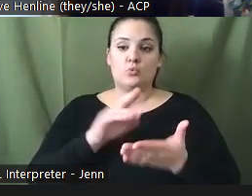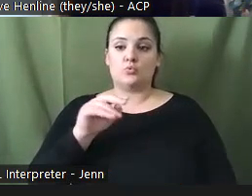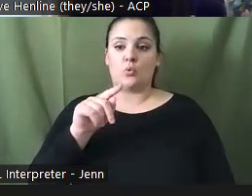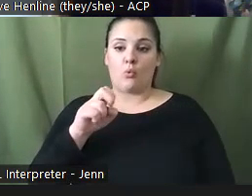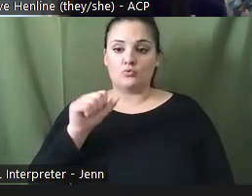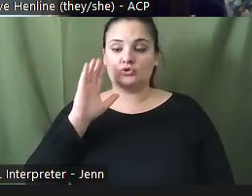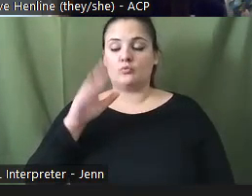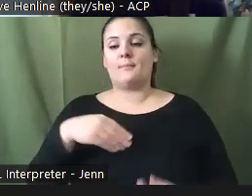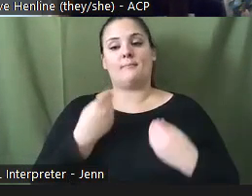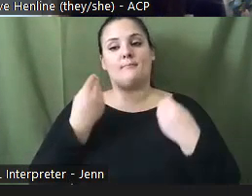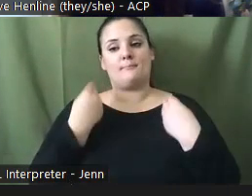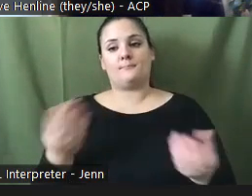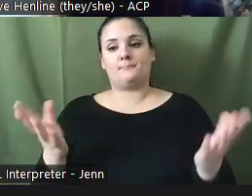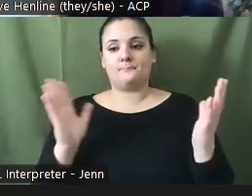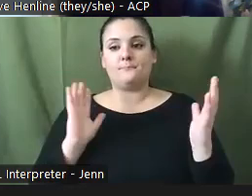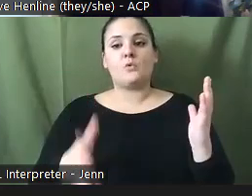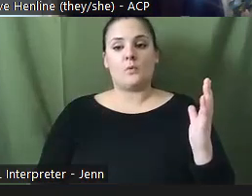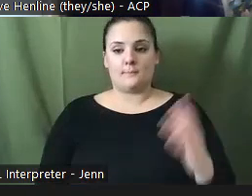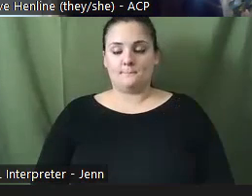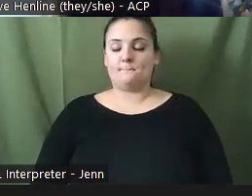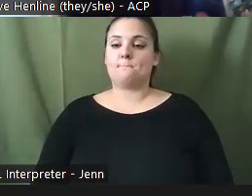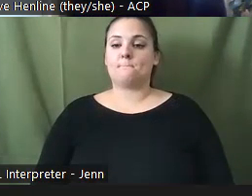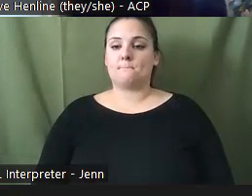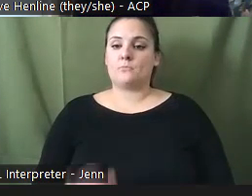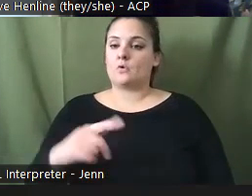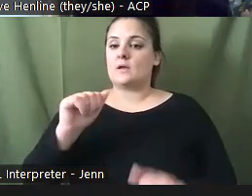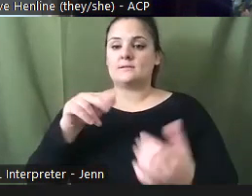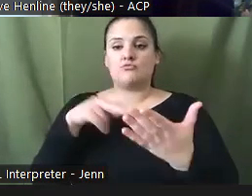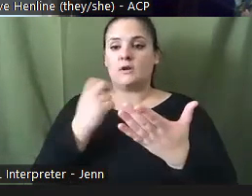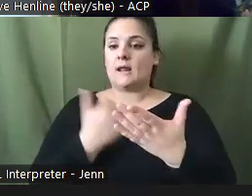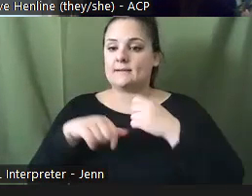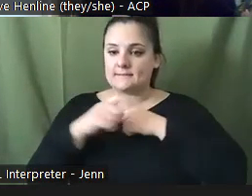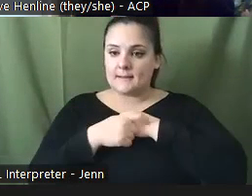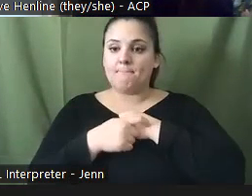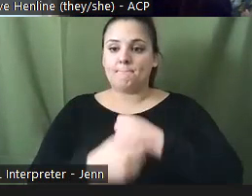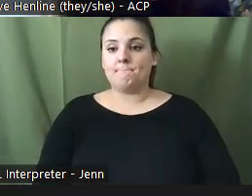And so you're welcome to read that at your own time or reach out to me with any questions as well.